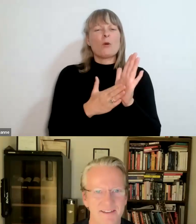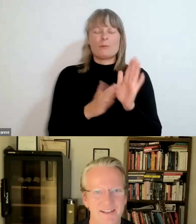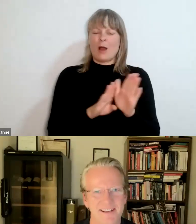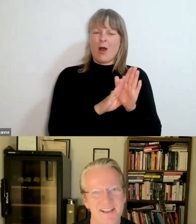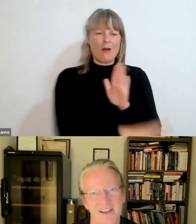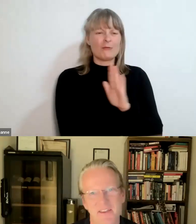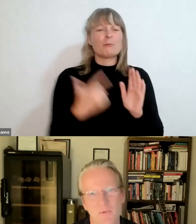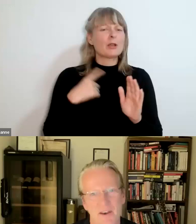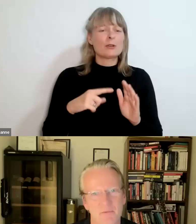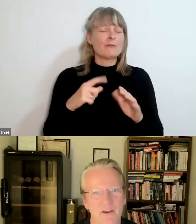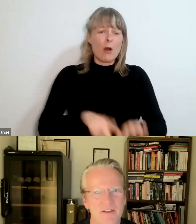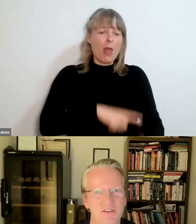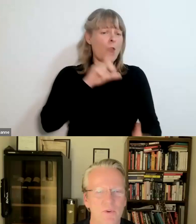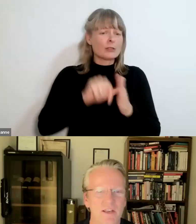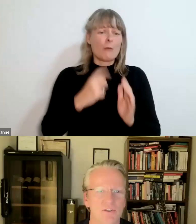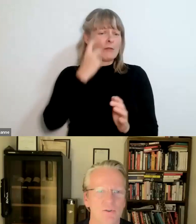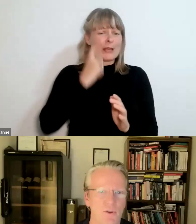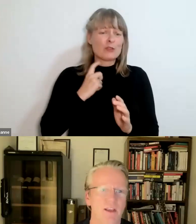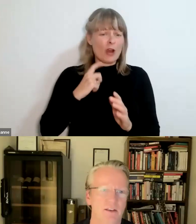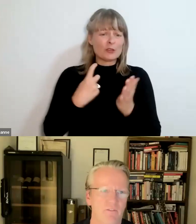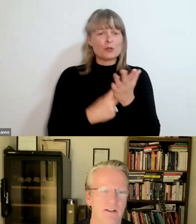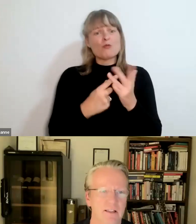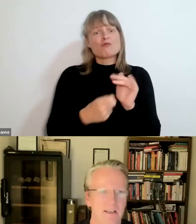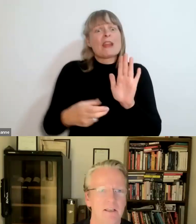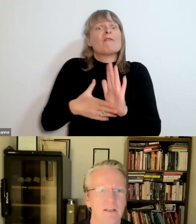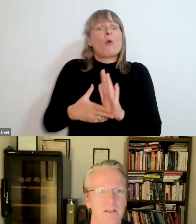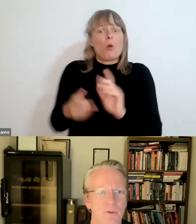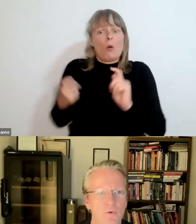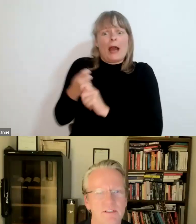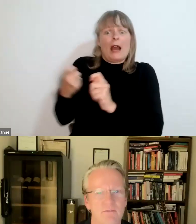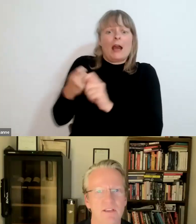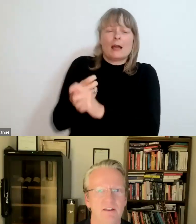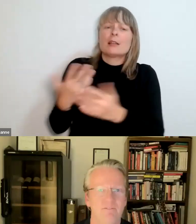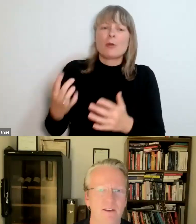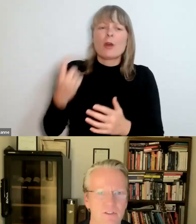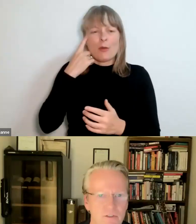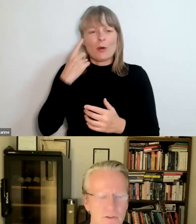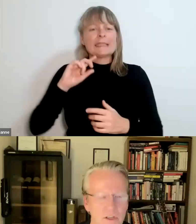reinvent schools? And deliberately, we did not want to use the word reform schools, because